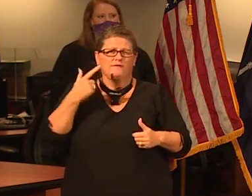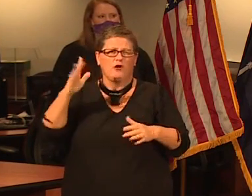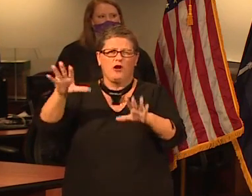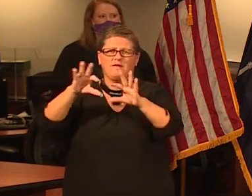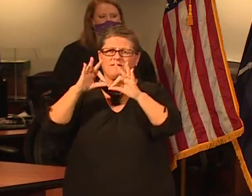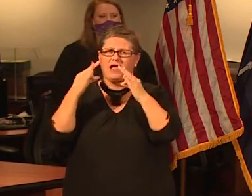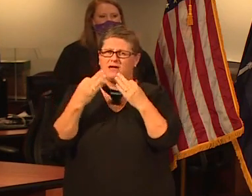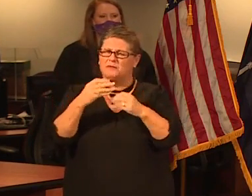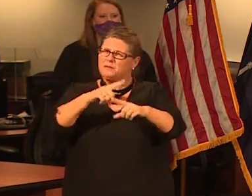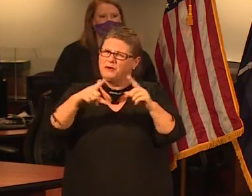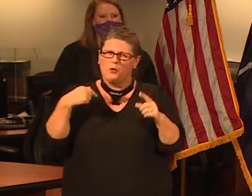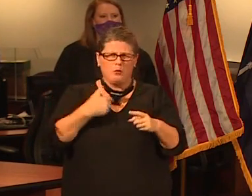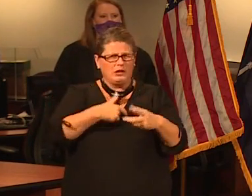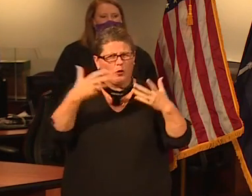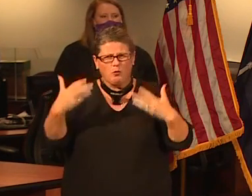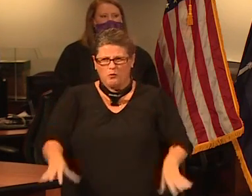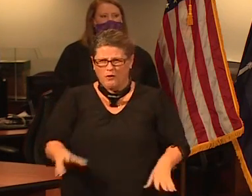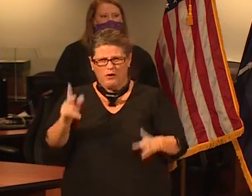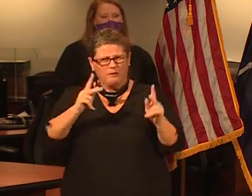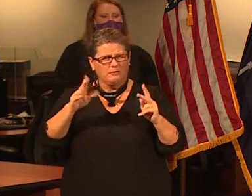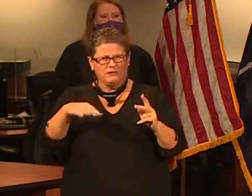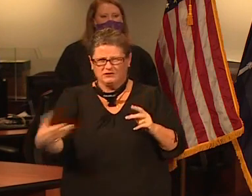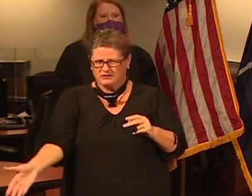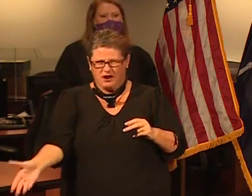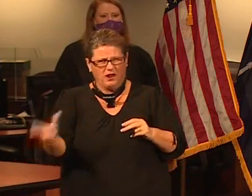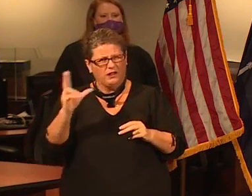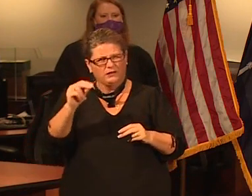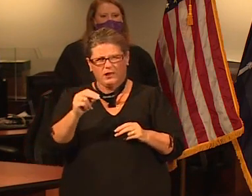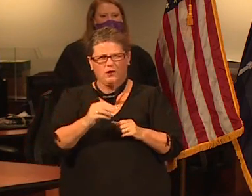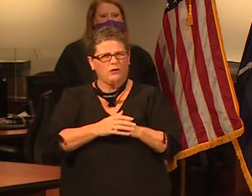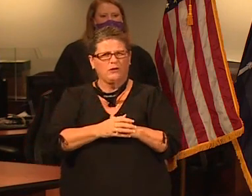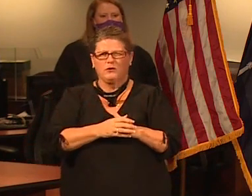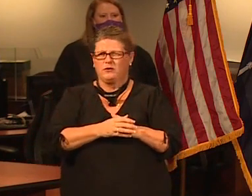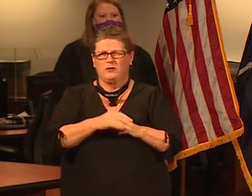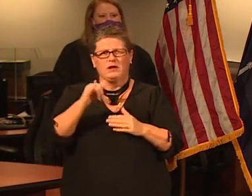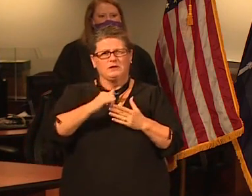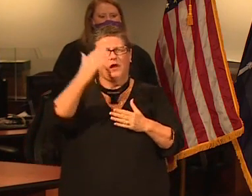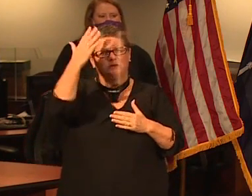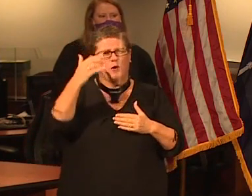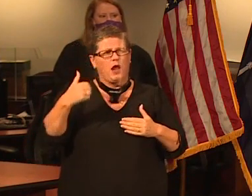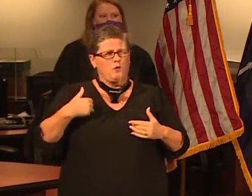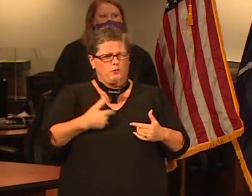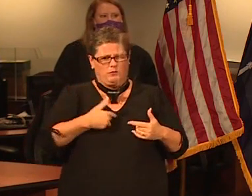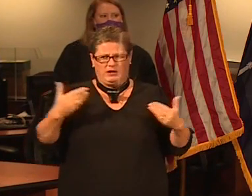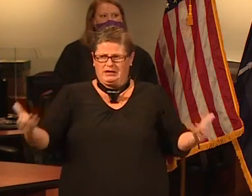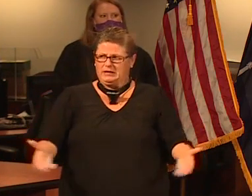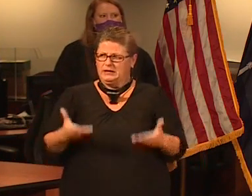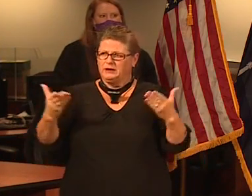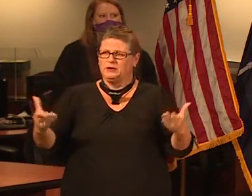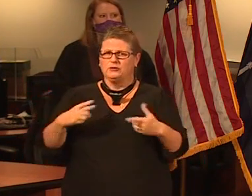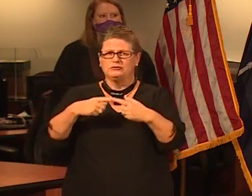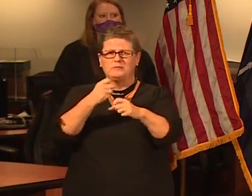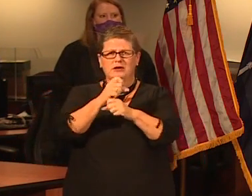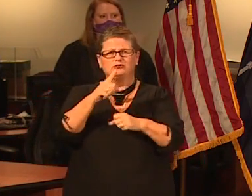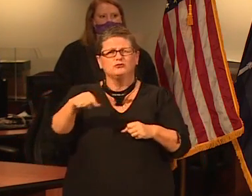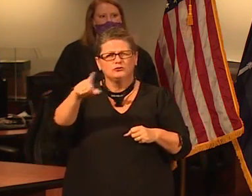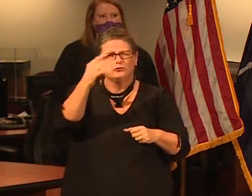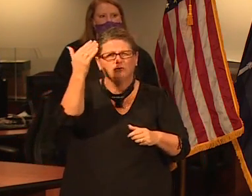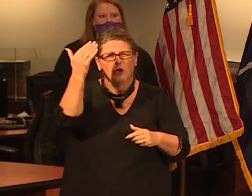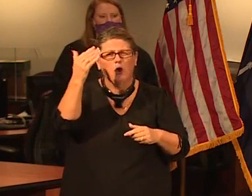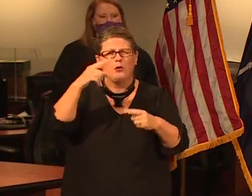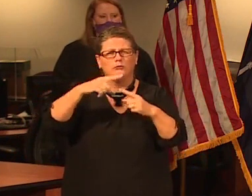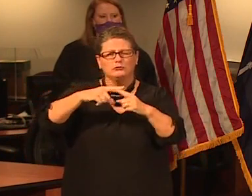WHAT READ, SOUNDED LAKE BEAUTIFUL PERSON, IT IS SAD WE FEEL SORRY FOR THE FAMILY BUT WE HAD A LOT OF PEOPLE DIE IN THE STATE BECAUSE OF THIS VIRUS.